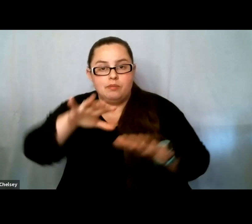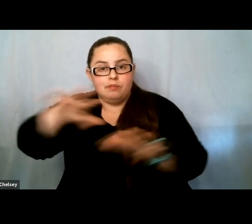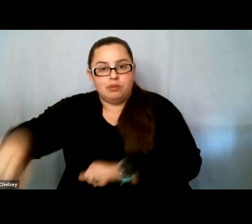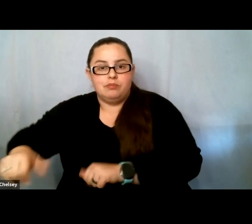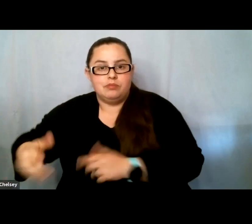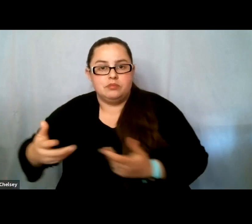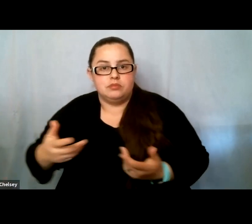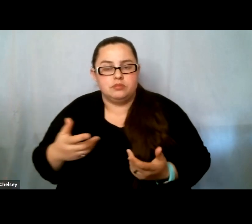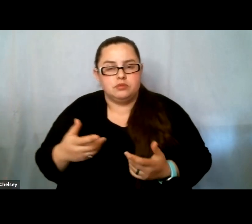we know